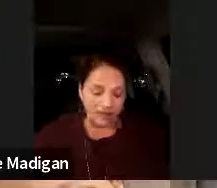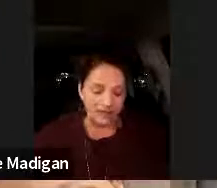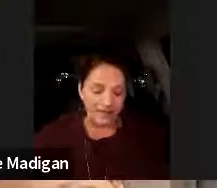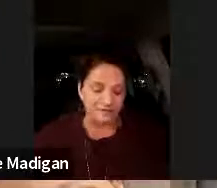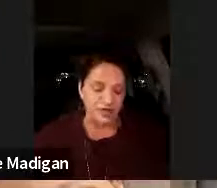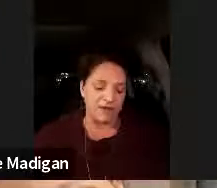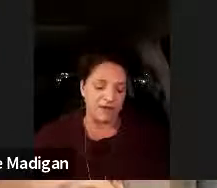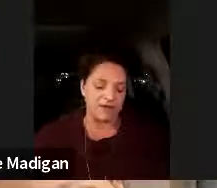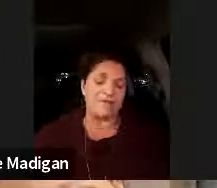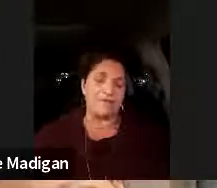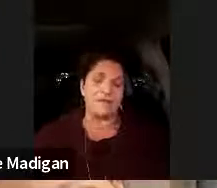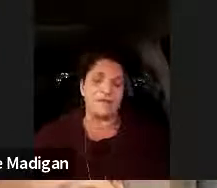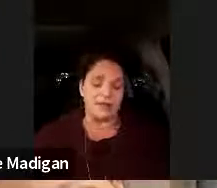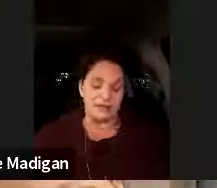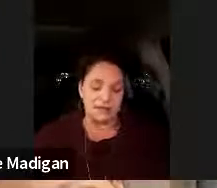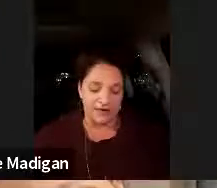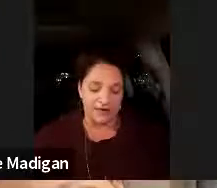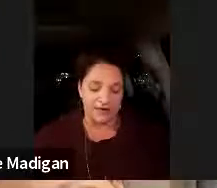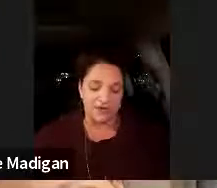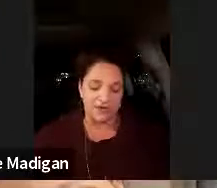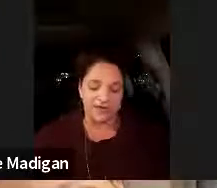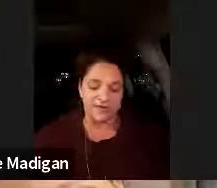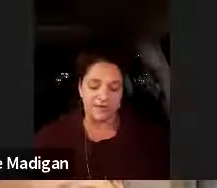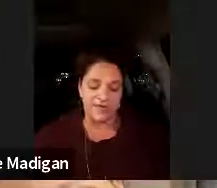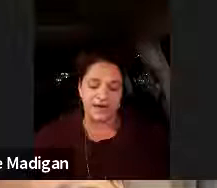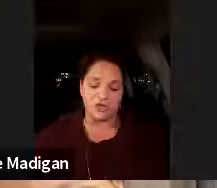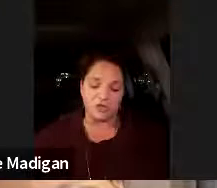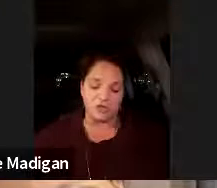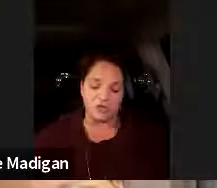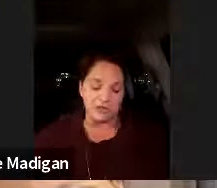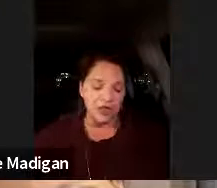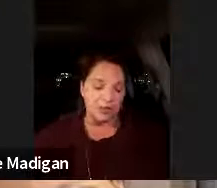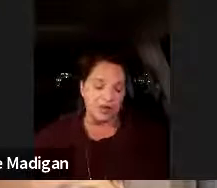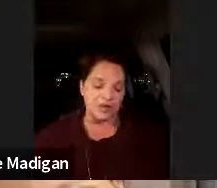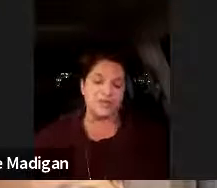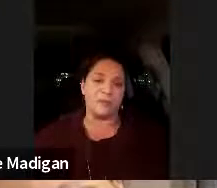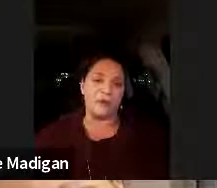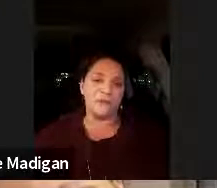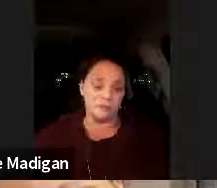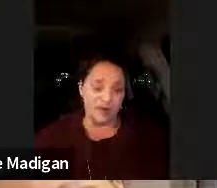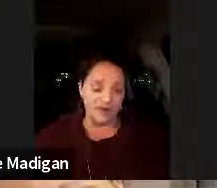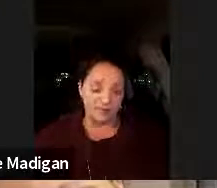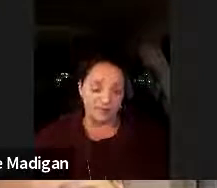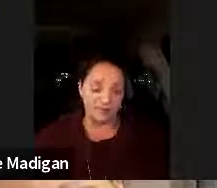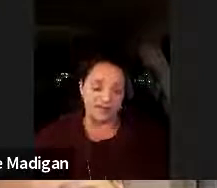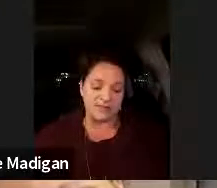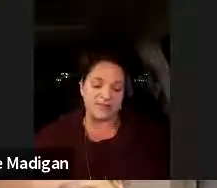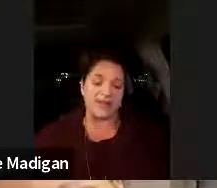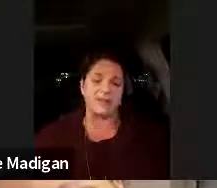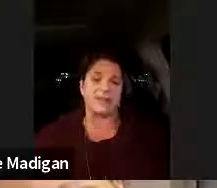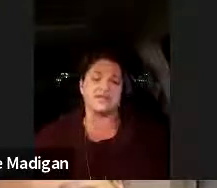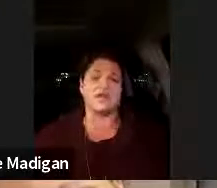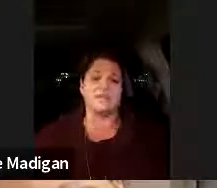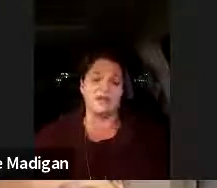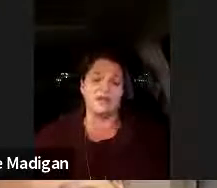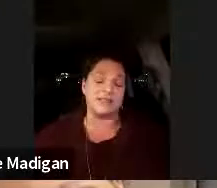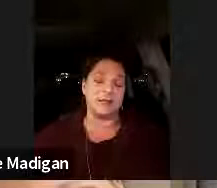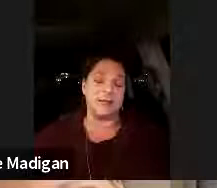Richelle Madigan: Only after her mother's advocacy with legislators was she released to Seattle children's where does she was boarded for weeks before being sent out of state treatment, where she still is.